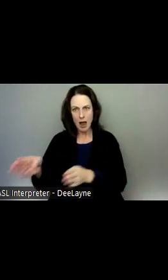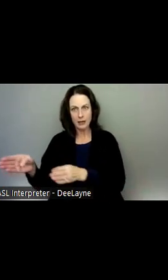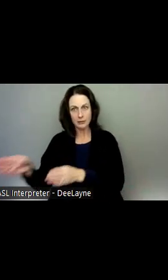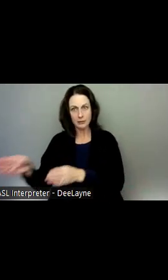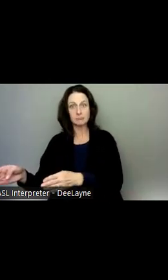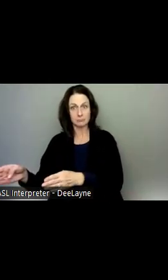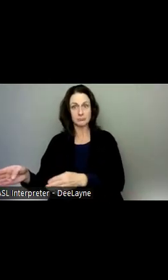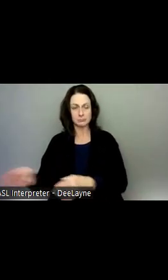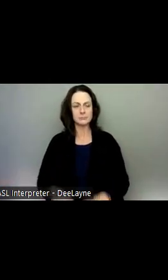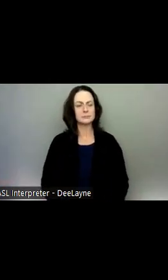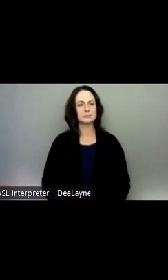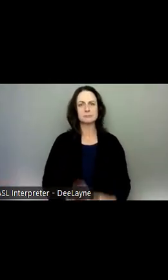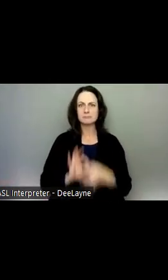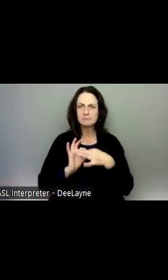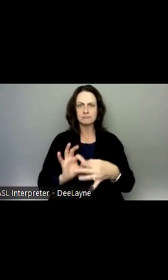engagement and interactive learning,